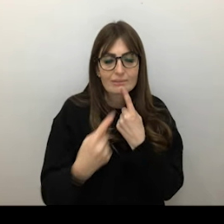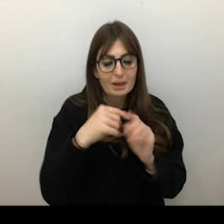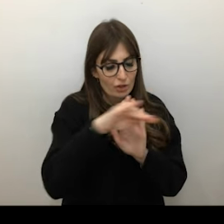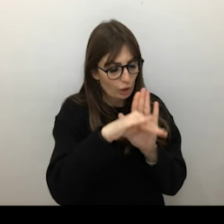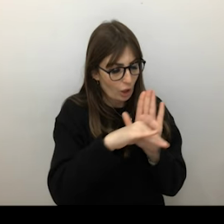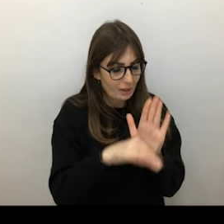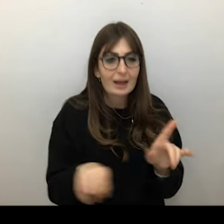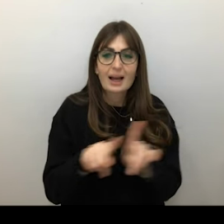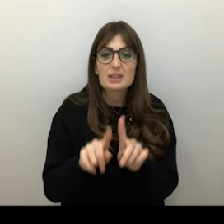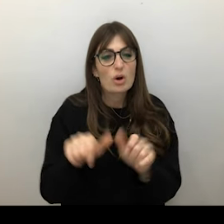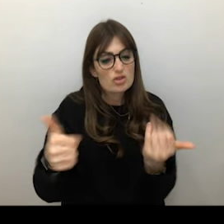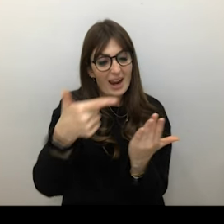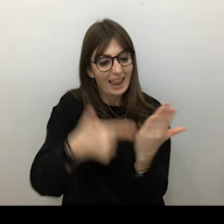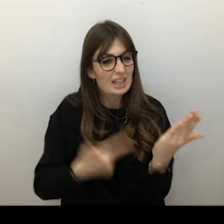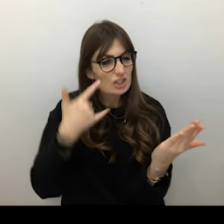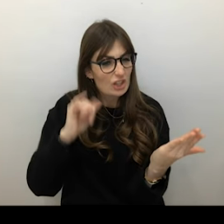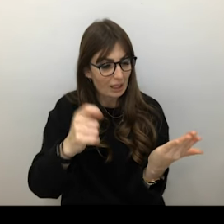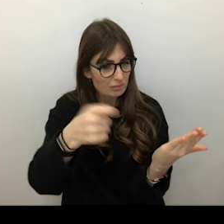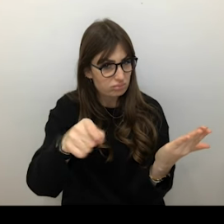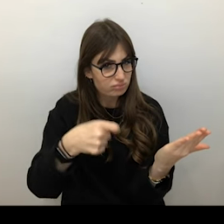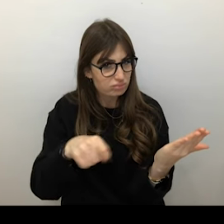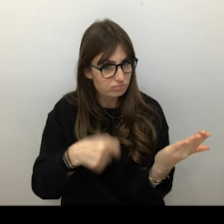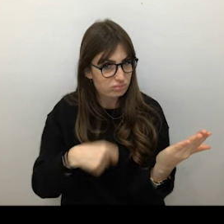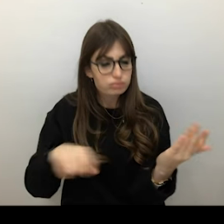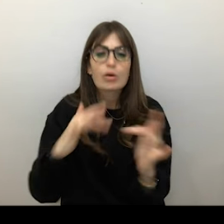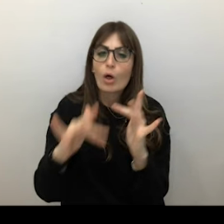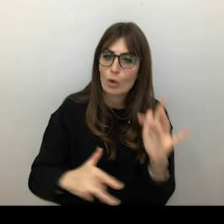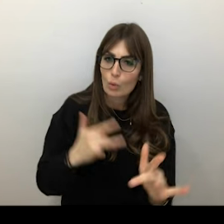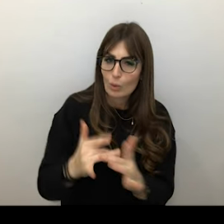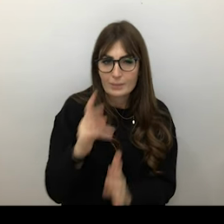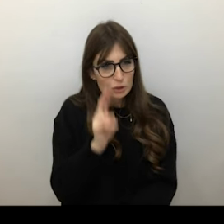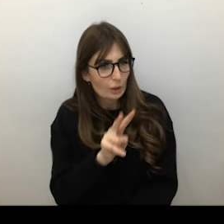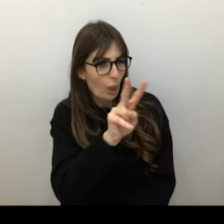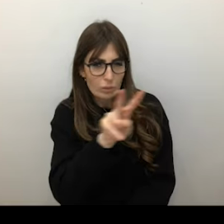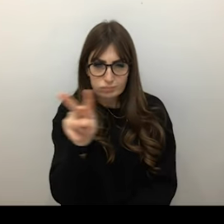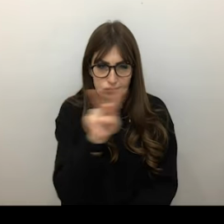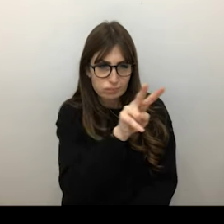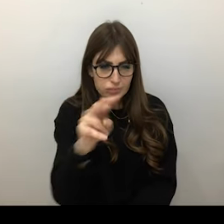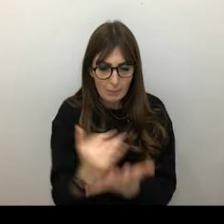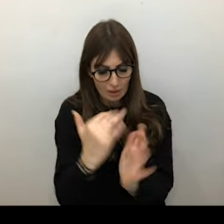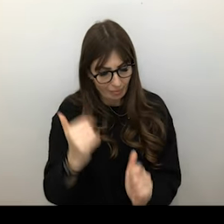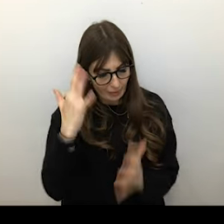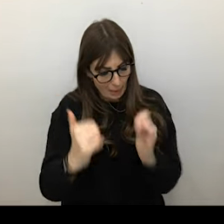also got some great checklists on the website as well. So you can sort of go through and thinking about your project